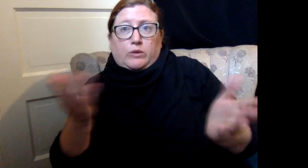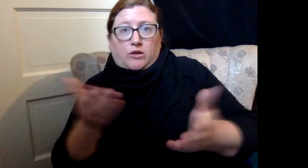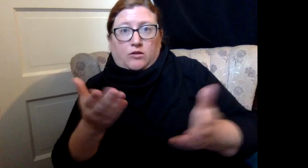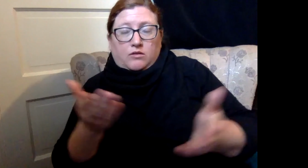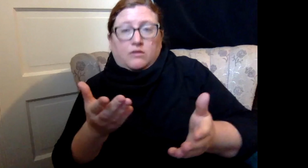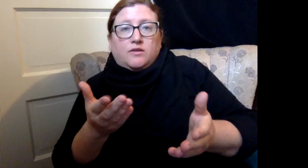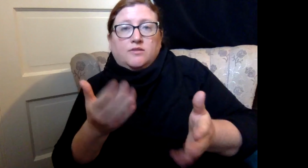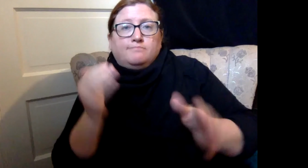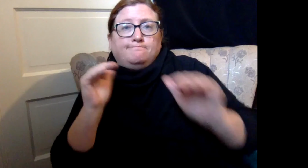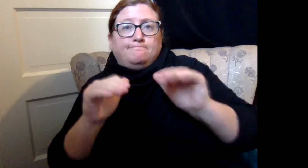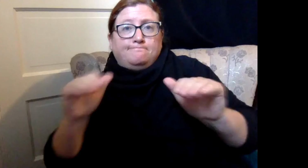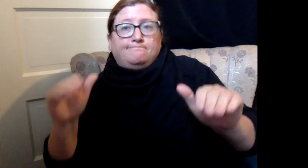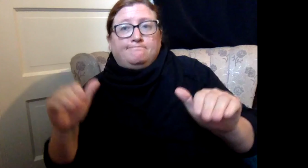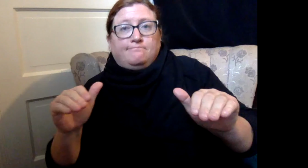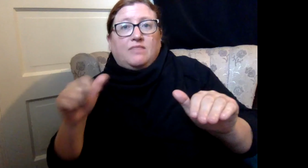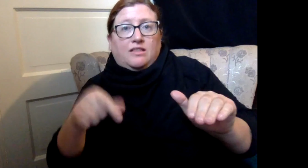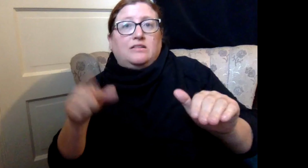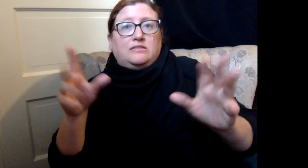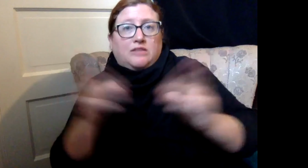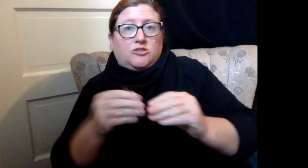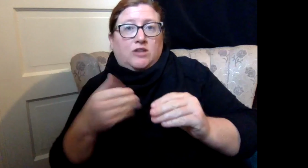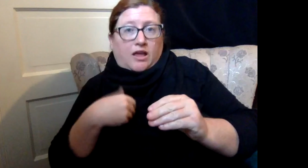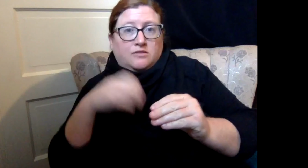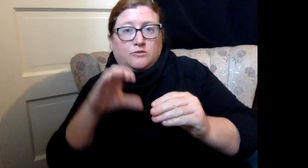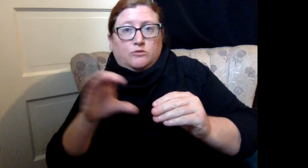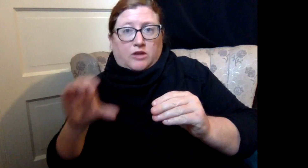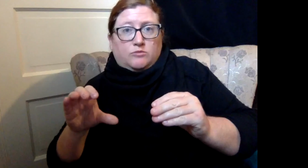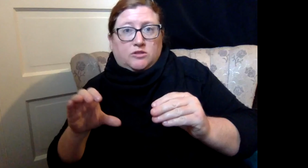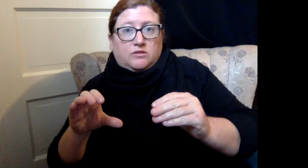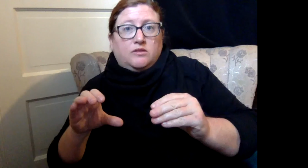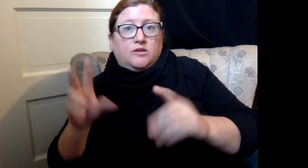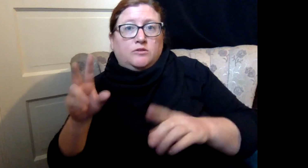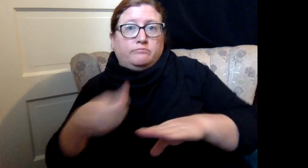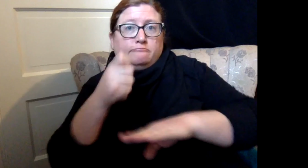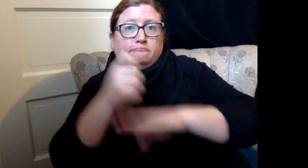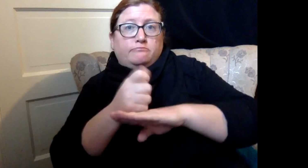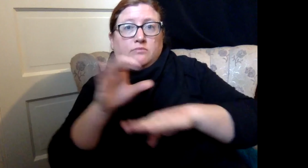»> Good afternoon, folks. We are up to 86 attendees. Glad to see you all here. As a reminder, this session is being